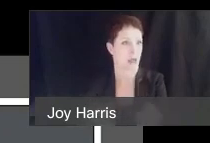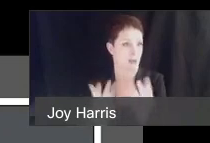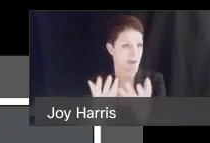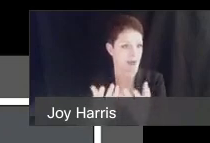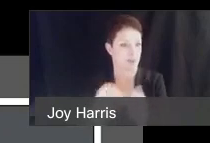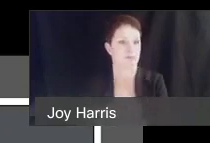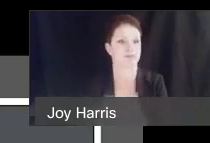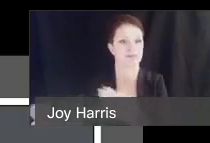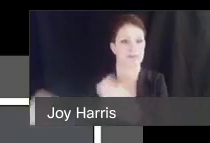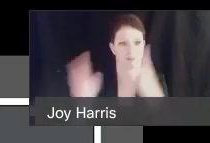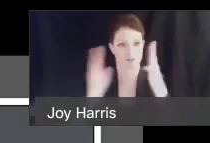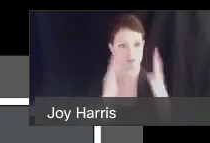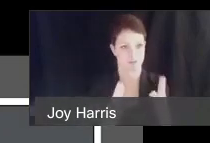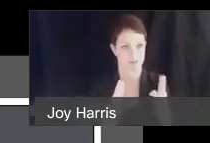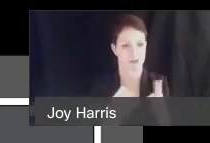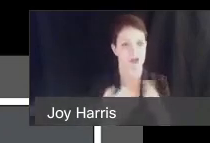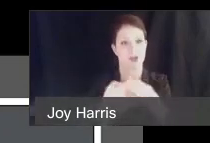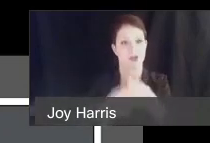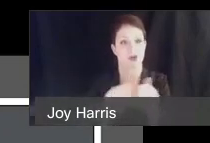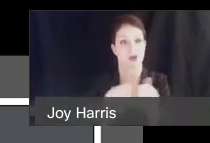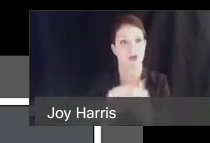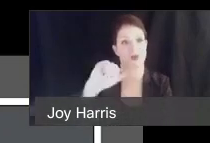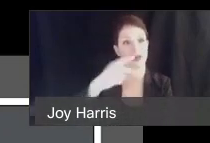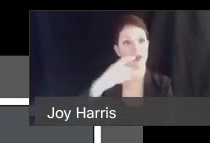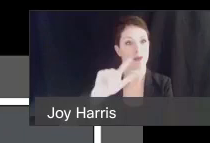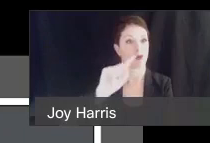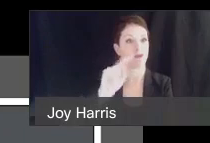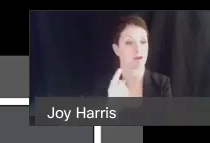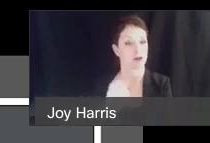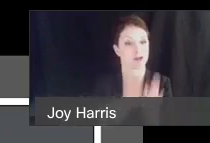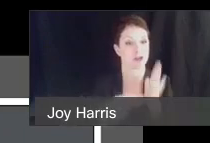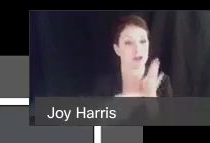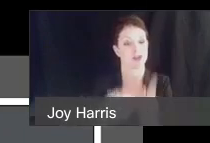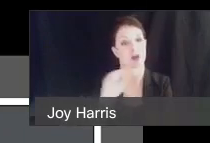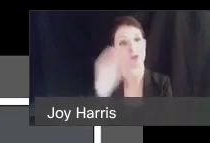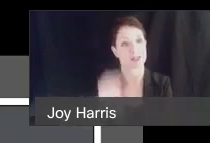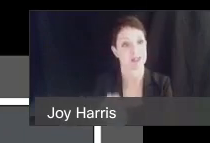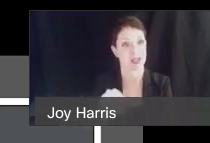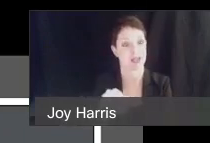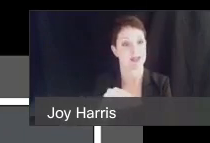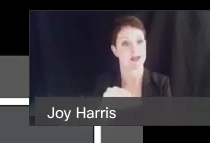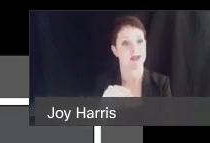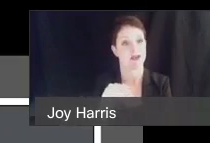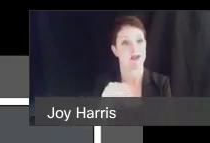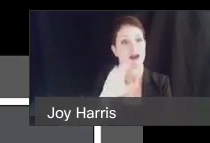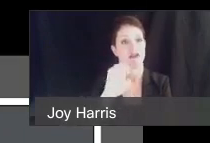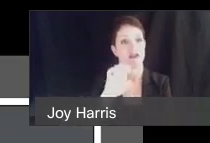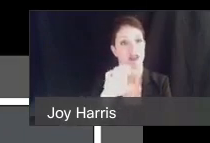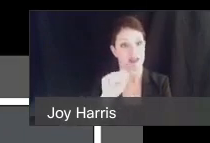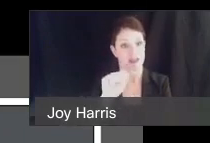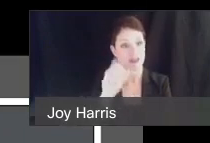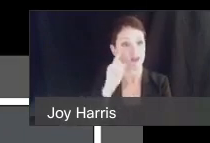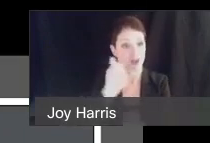The next columns, beginning with April 1st, show the percent of cases within each of these age